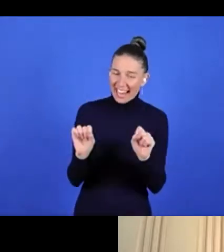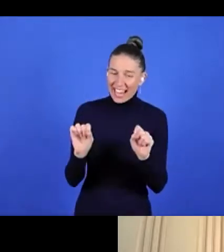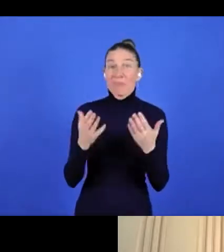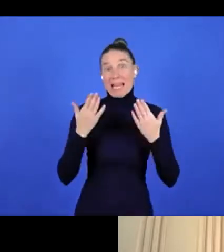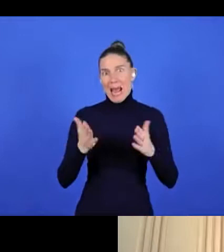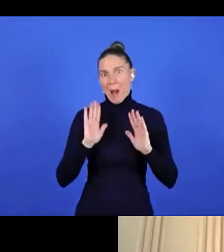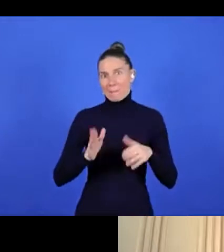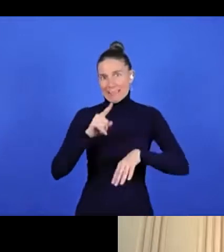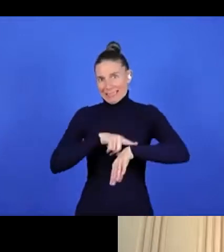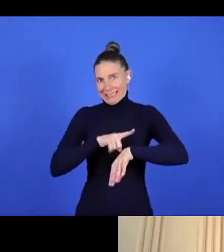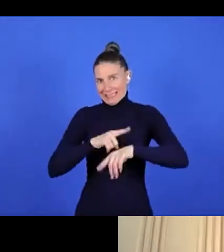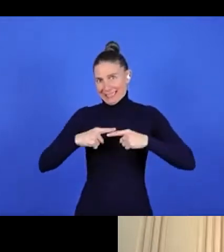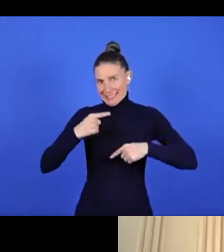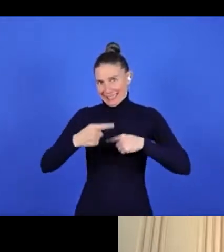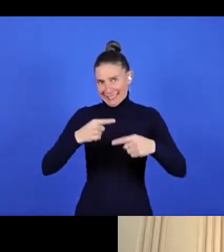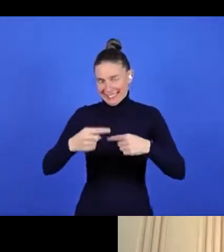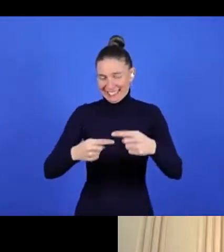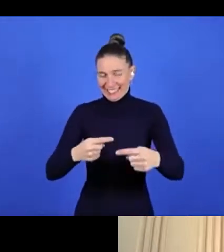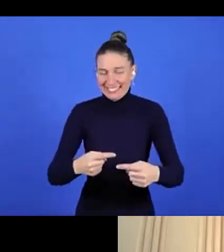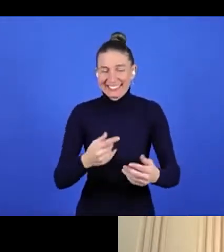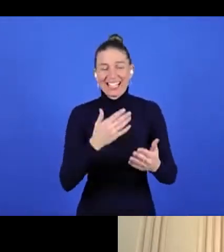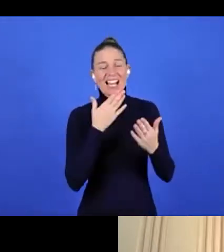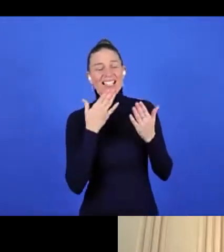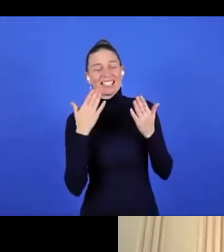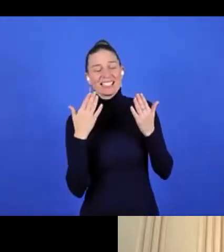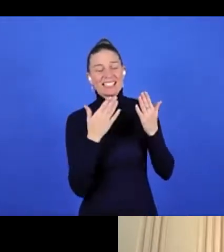words. (chuckles) but this time